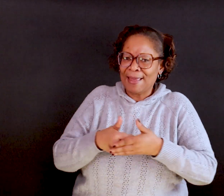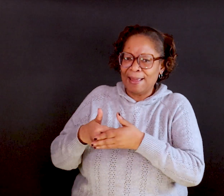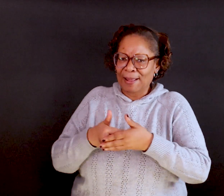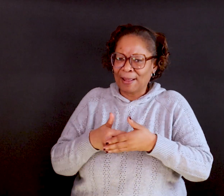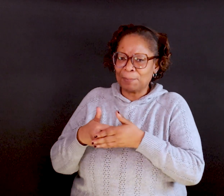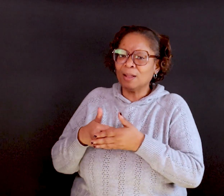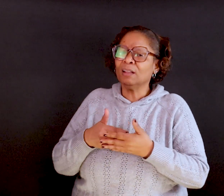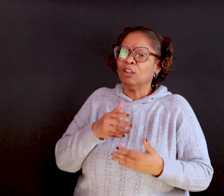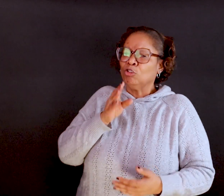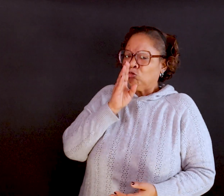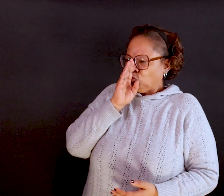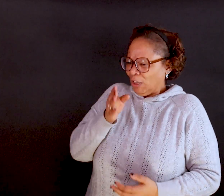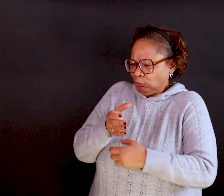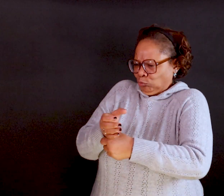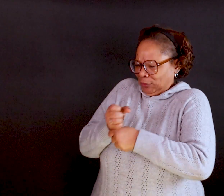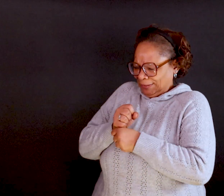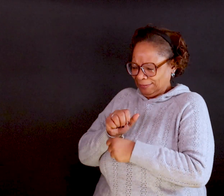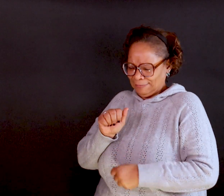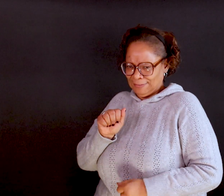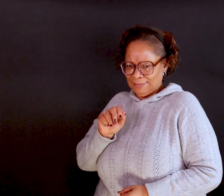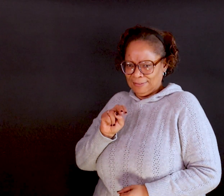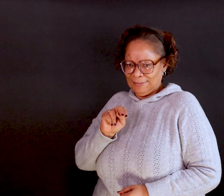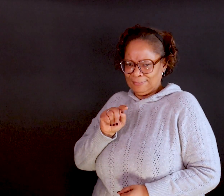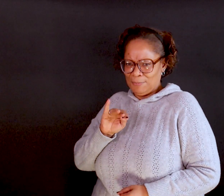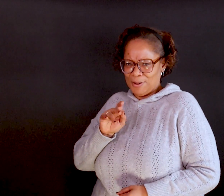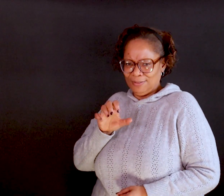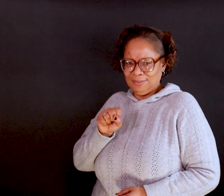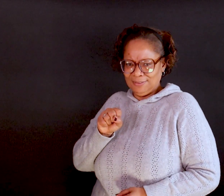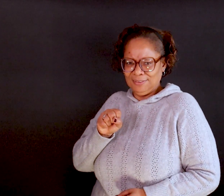The infant directly receives antibodies through a single dose